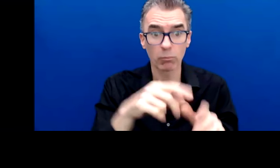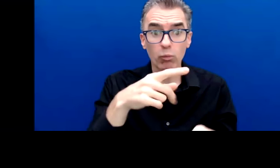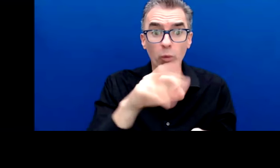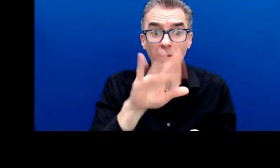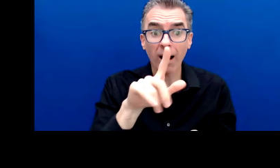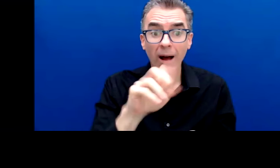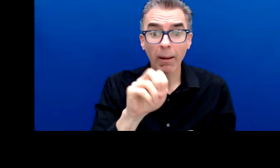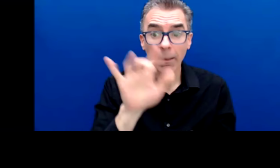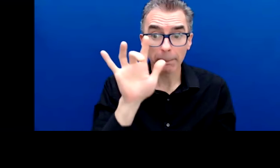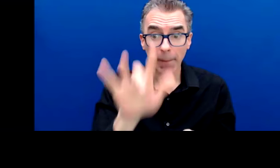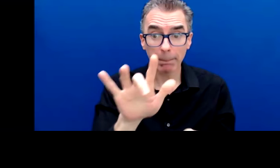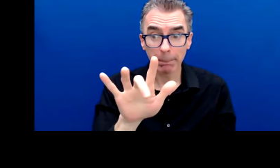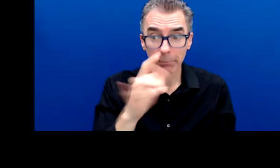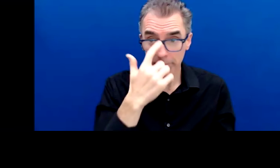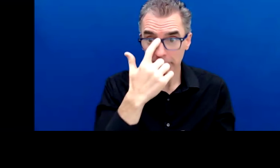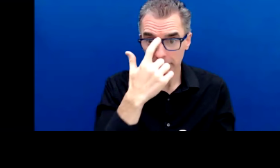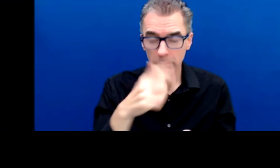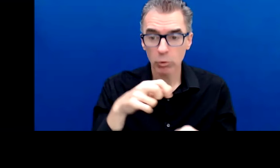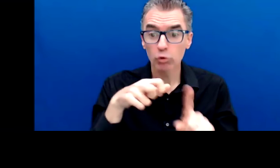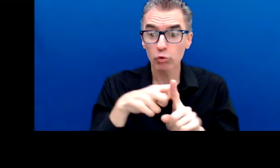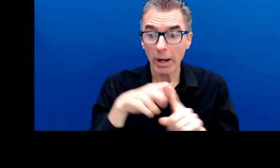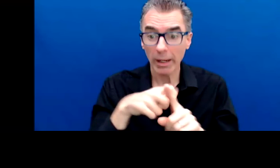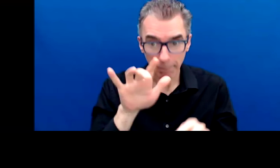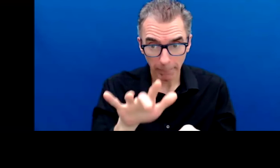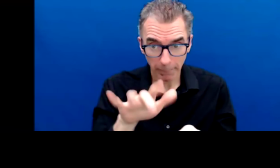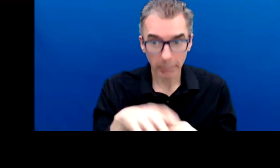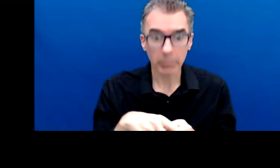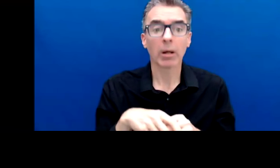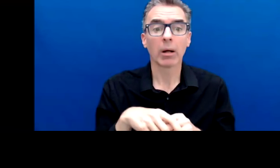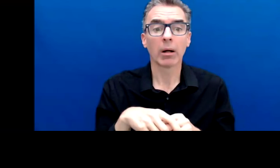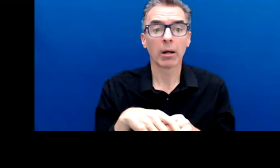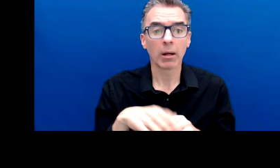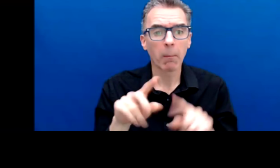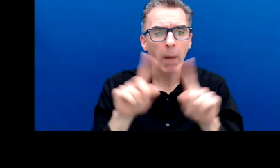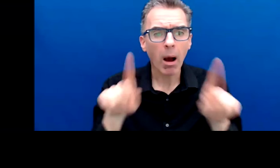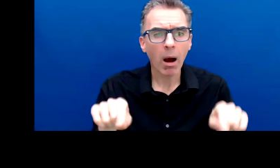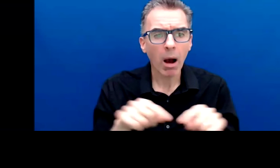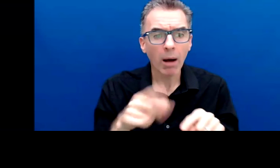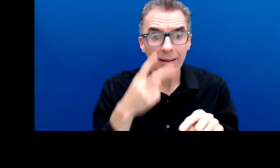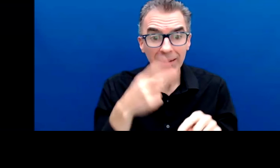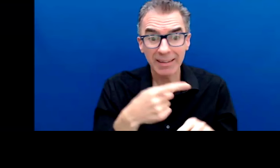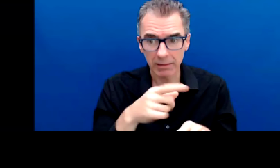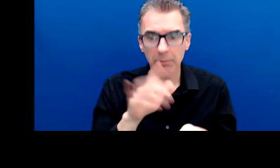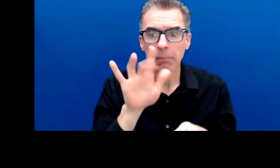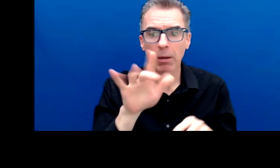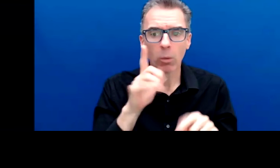Excuse me, click on tracking and then click on this flag. Once you do that it will have a